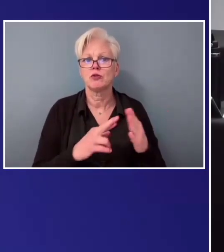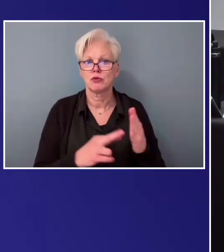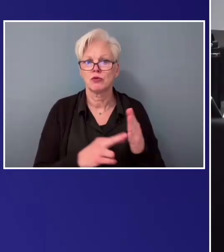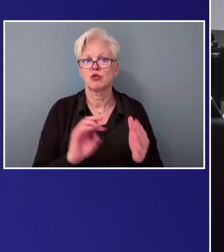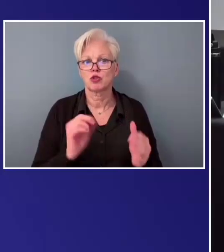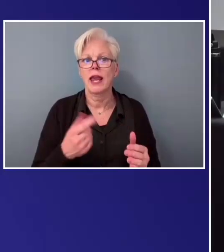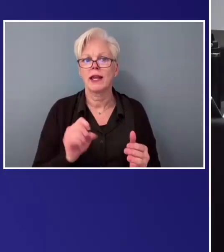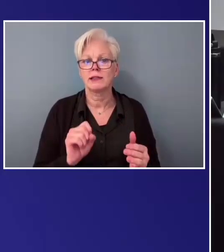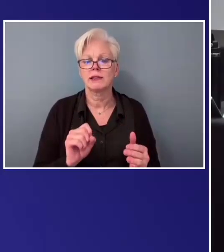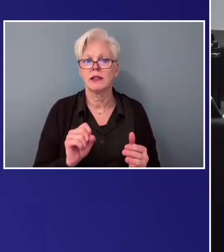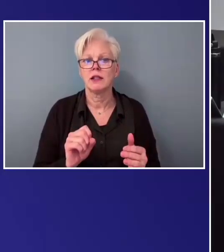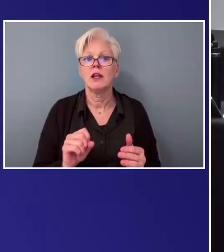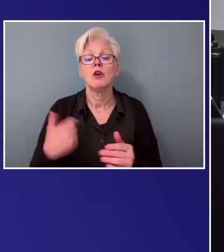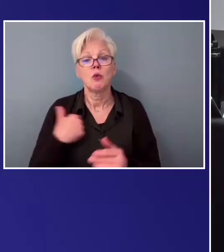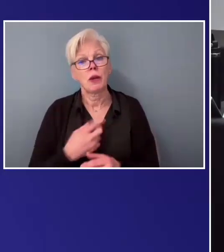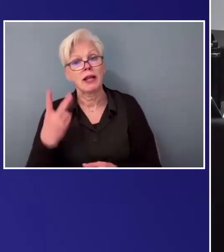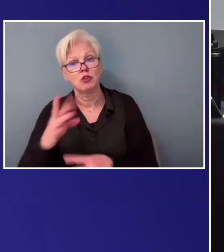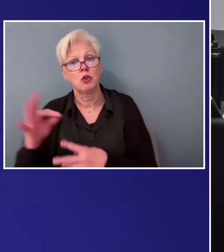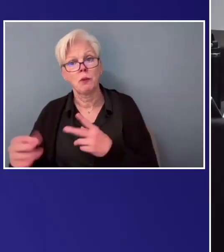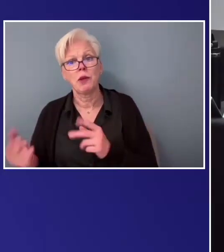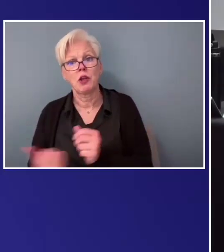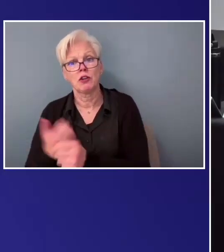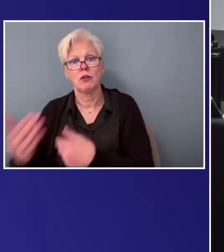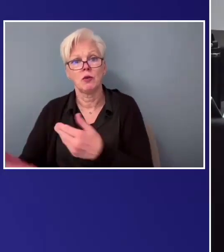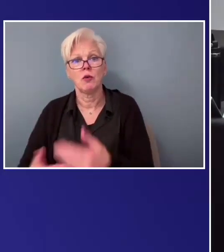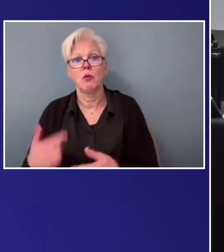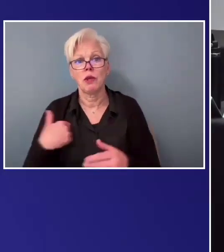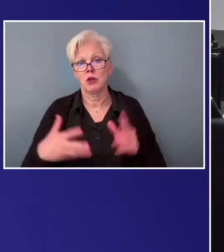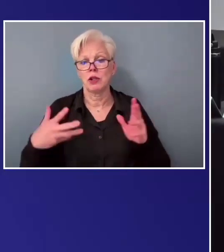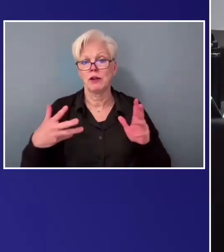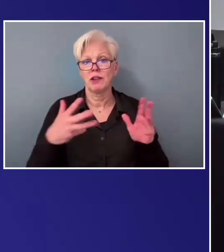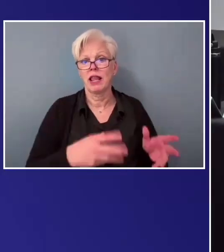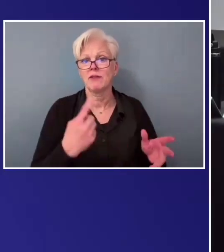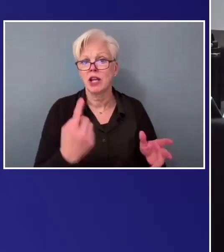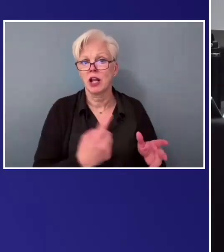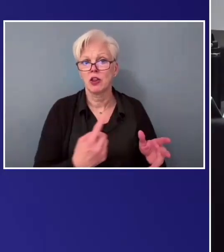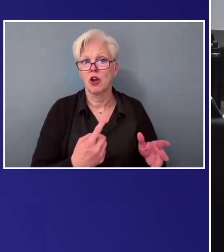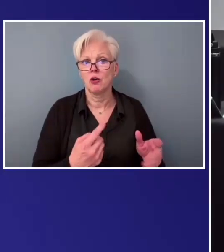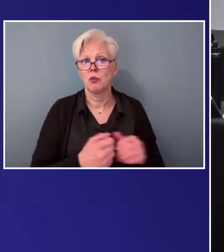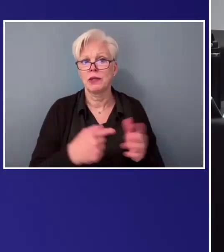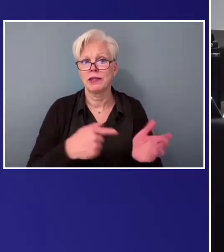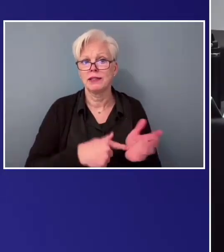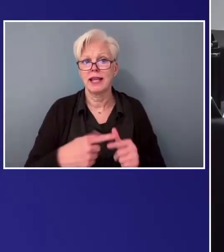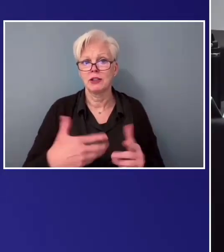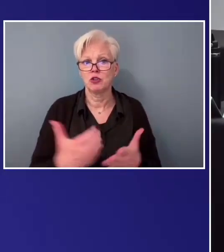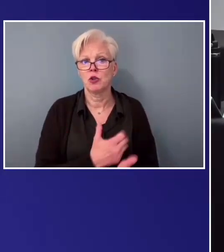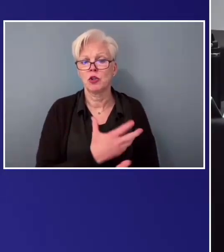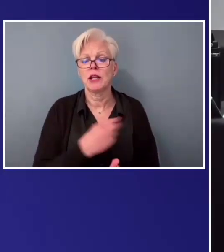that we could have pursued as well. We could have pursued -- we could have left them alone with the debt-to-earnings and the earnings premium.